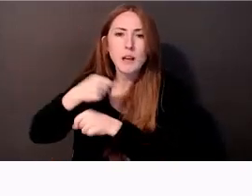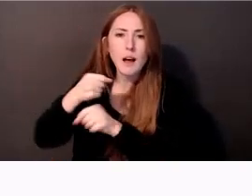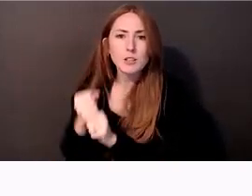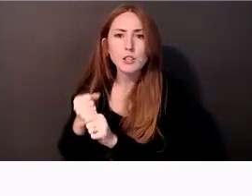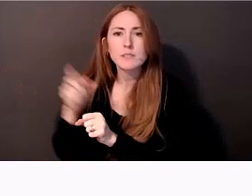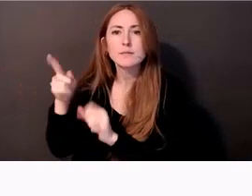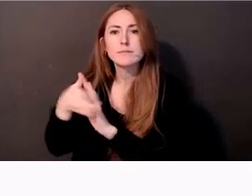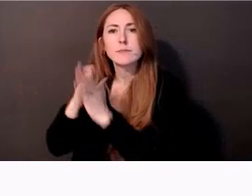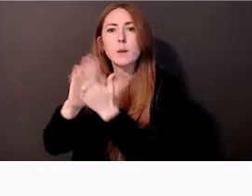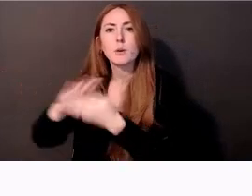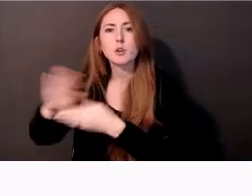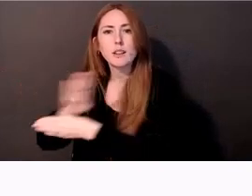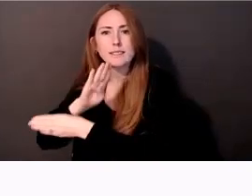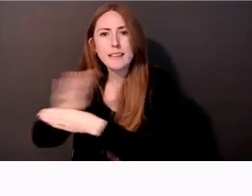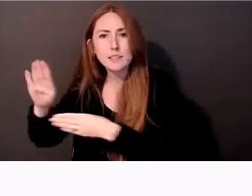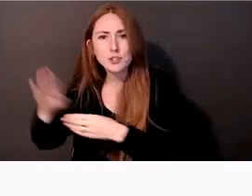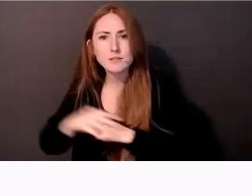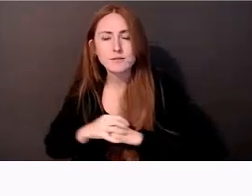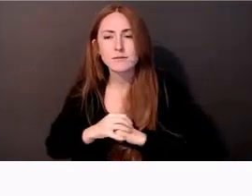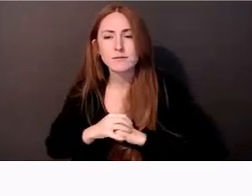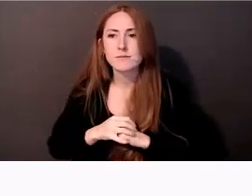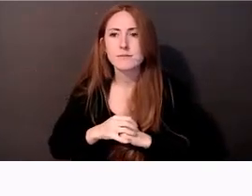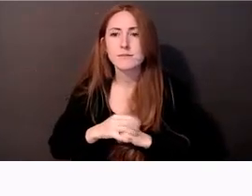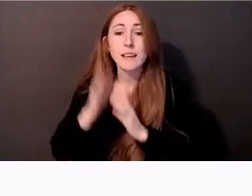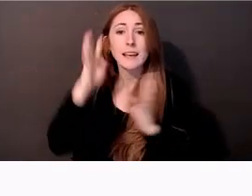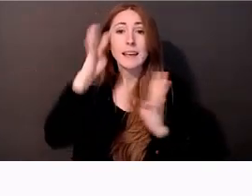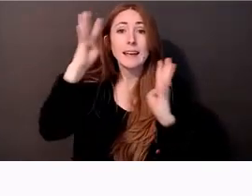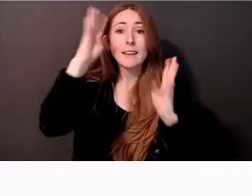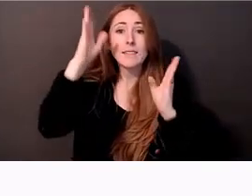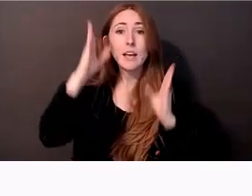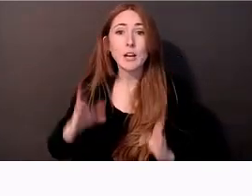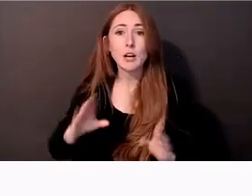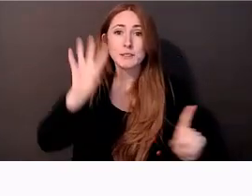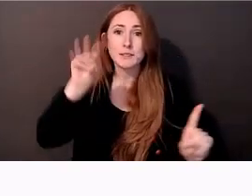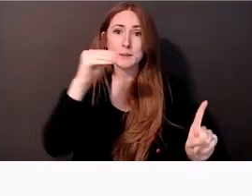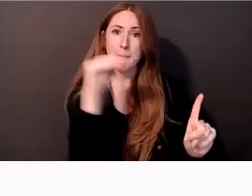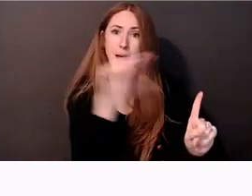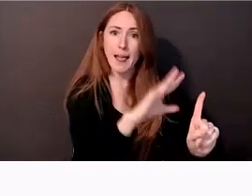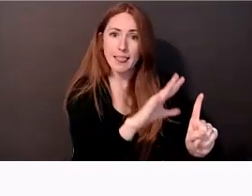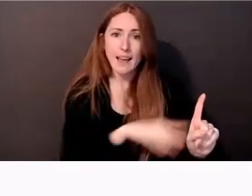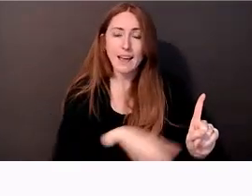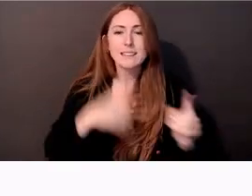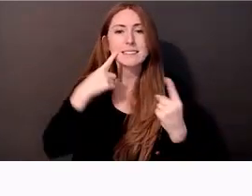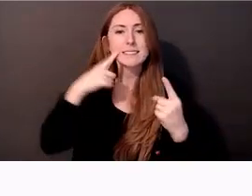Innovator Spotlights, success stories and submissions, but a website can just be a landing page.